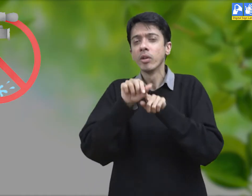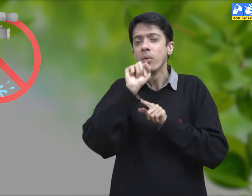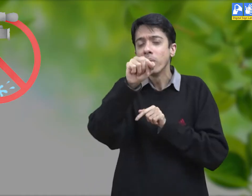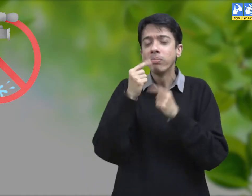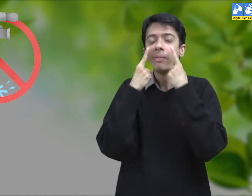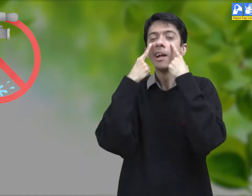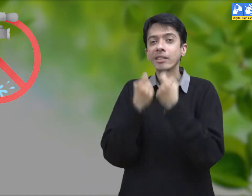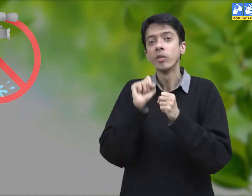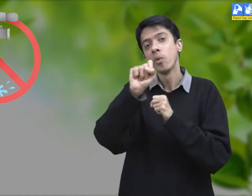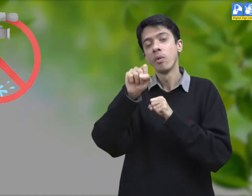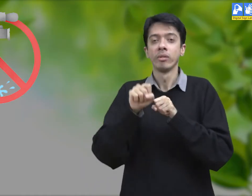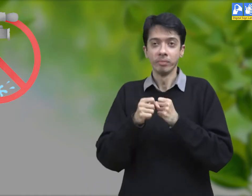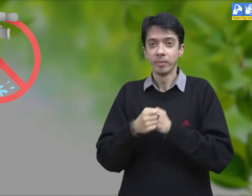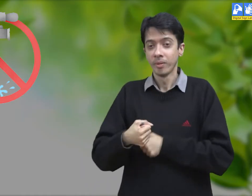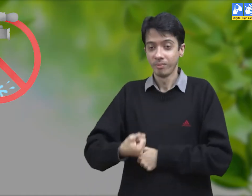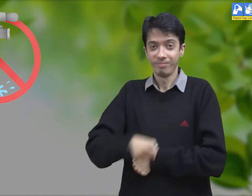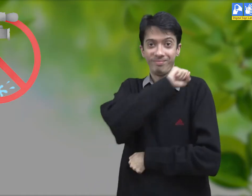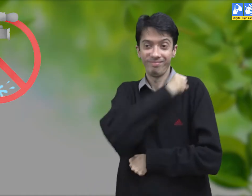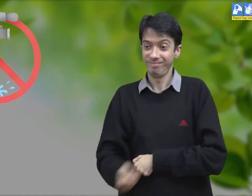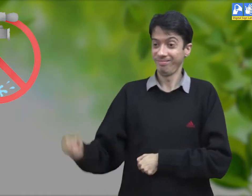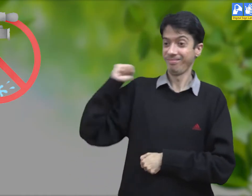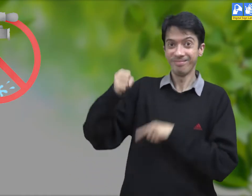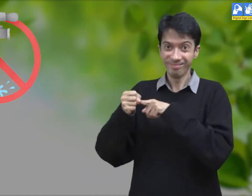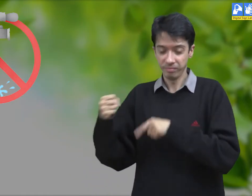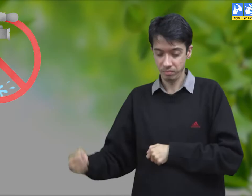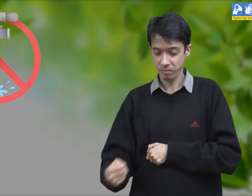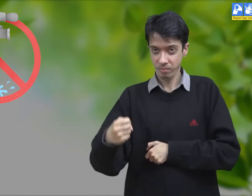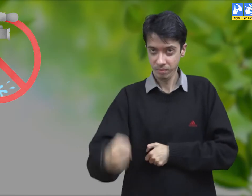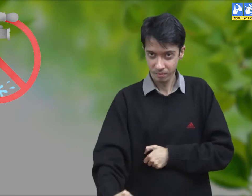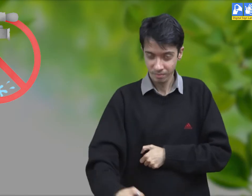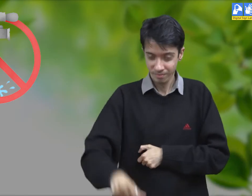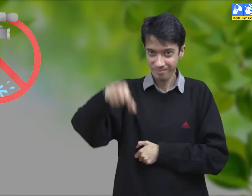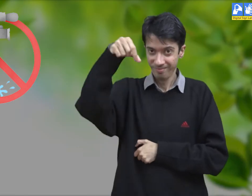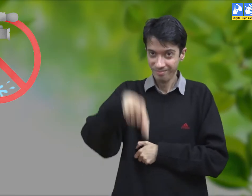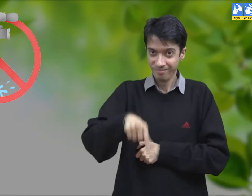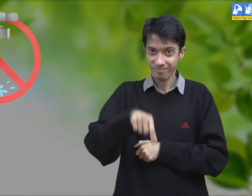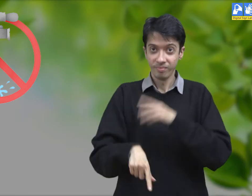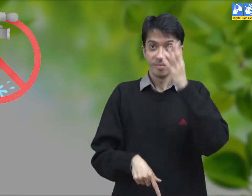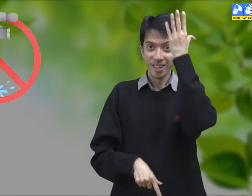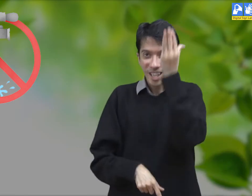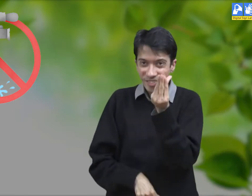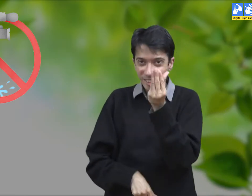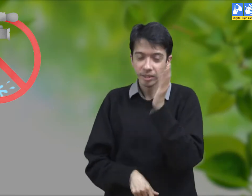However, if we would keep an empty mug under this leaky tap